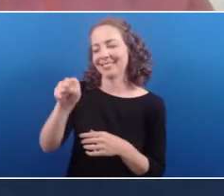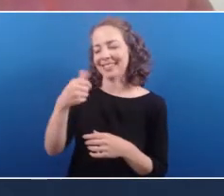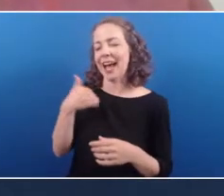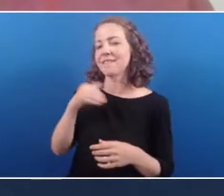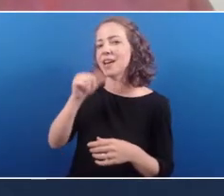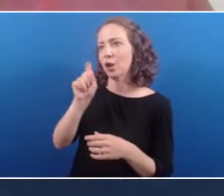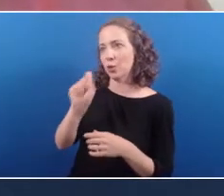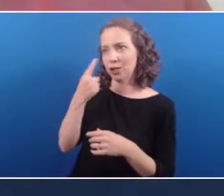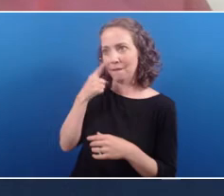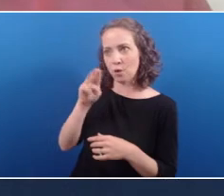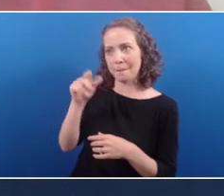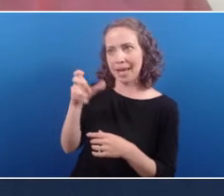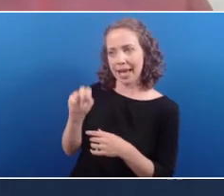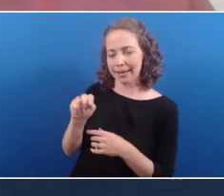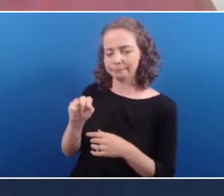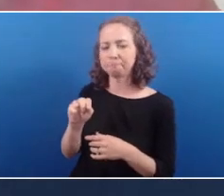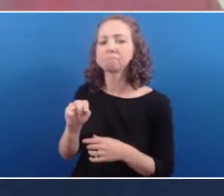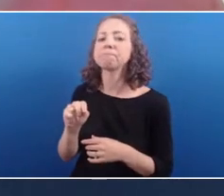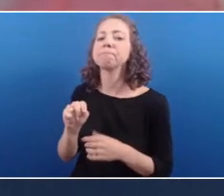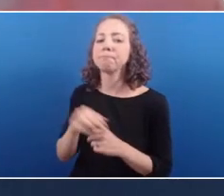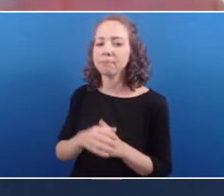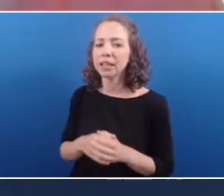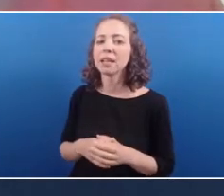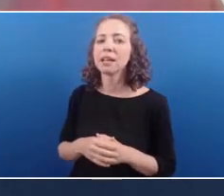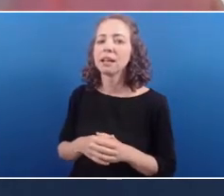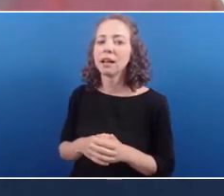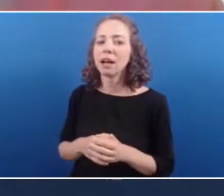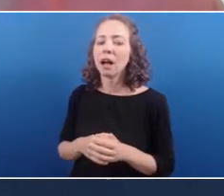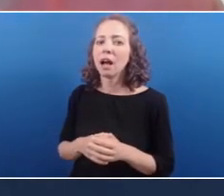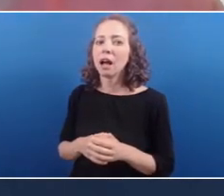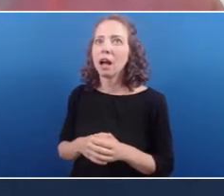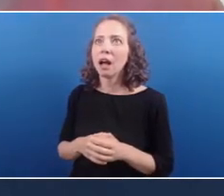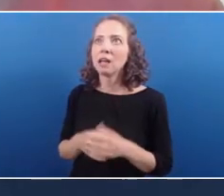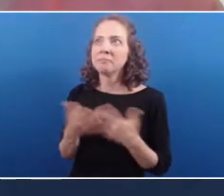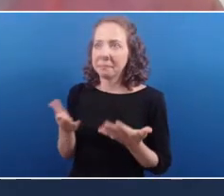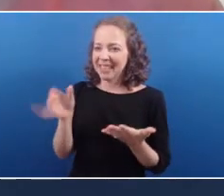So, I think similar to what we have done today, you know, I think